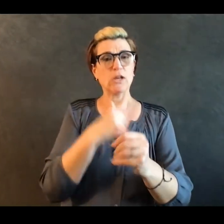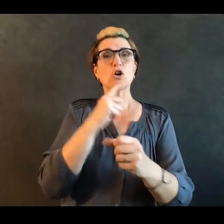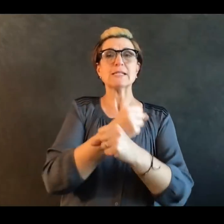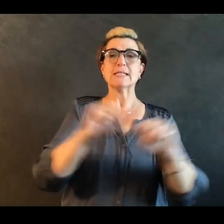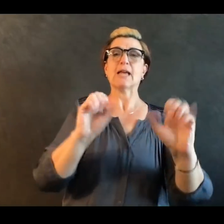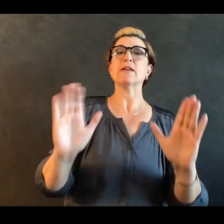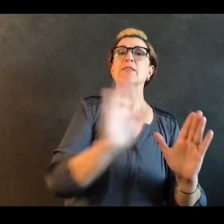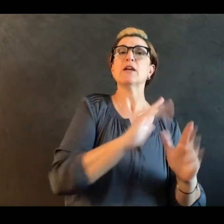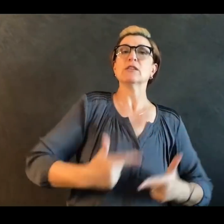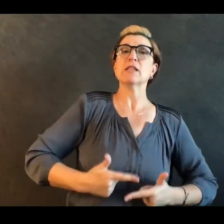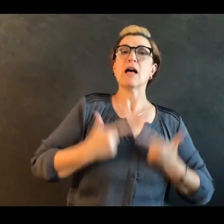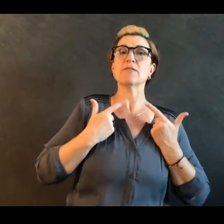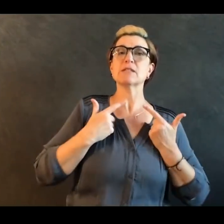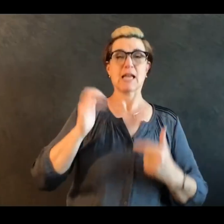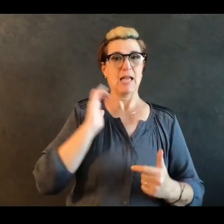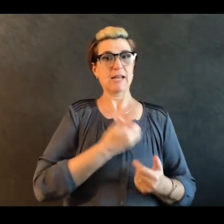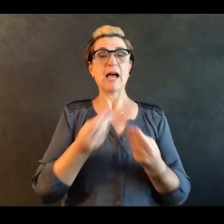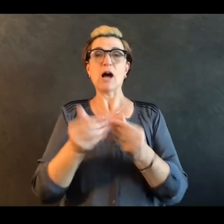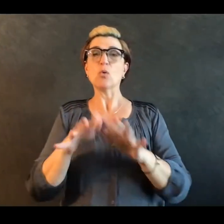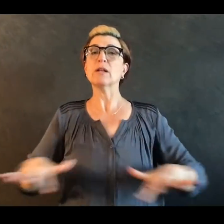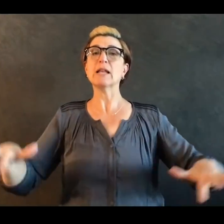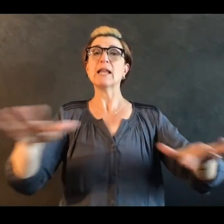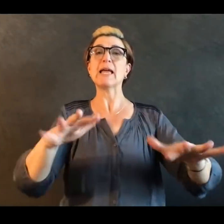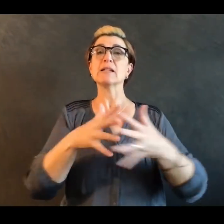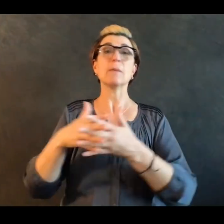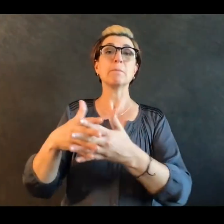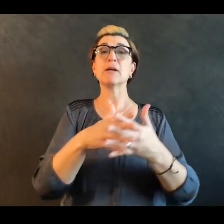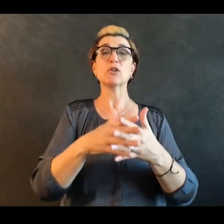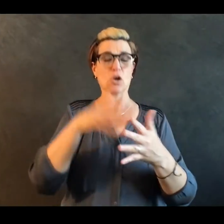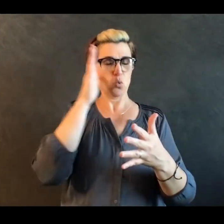we want to thank the American people for all you have done and tomorrow we'll be